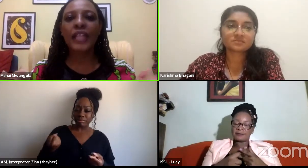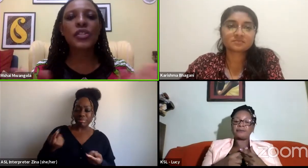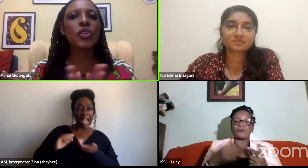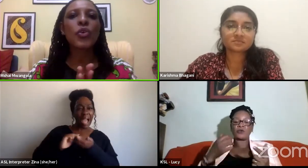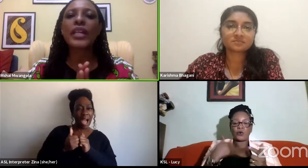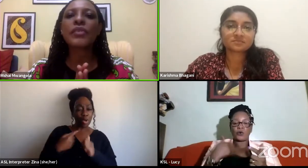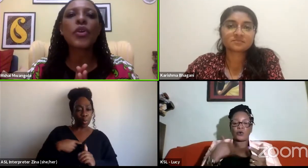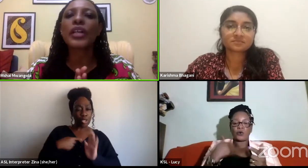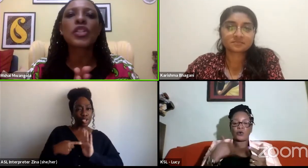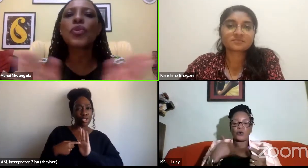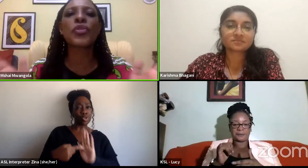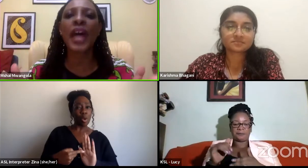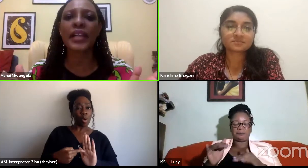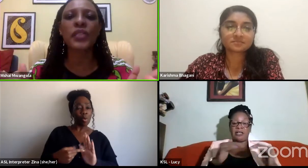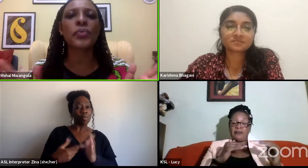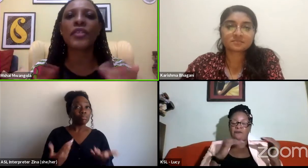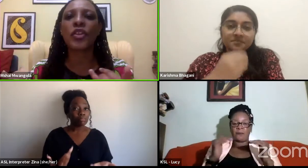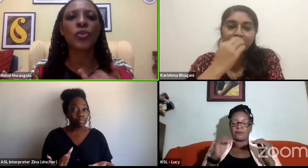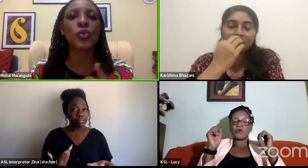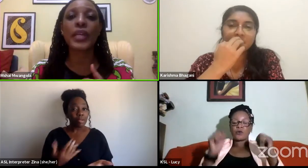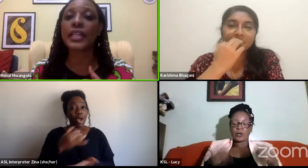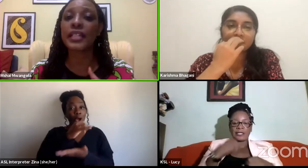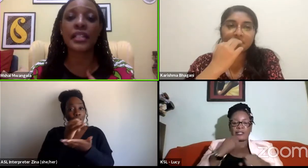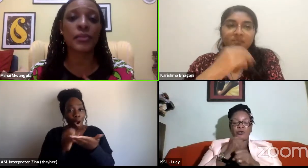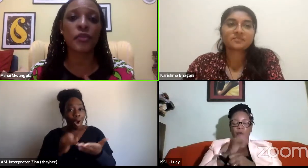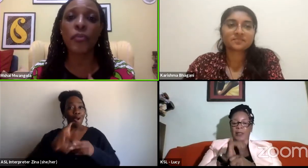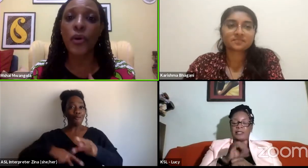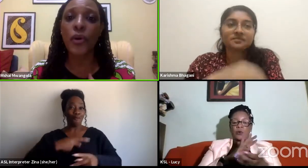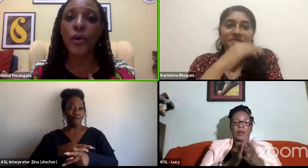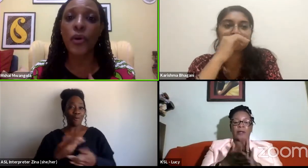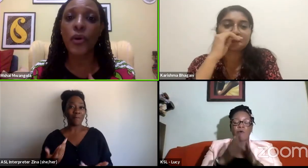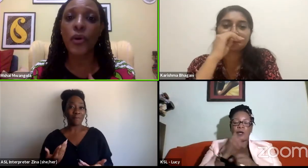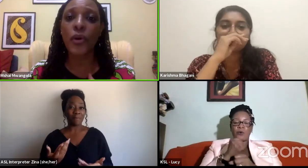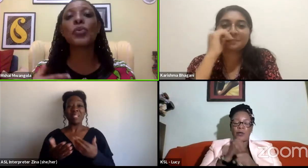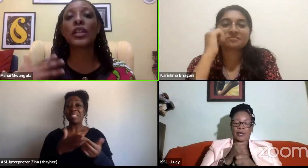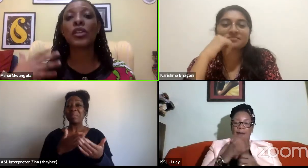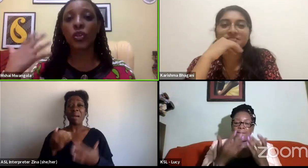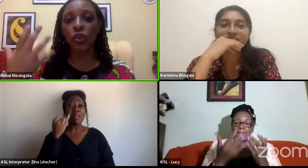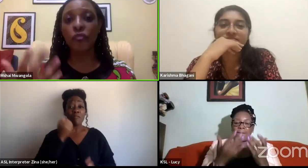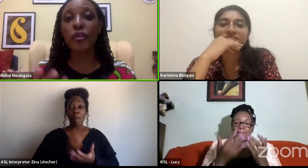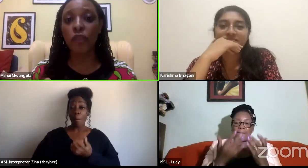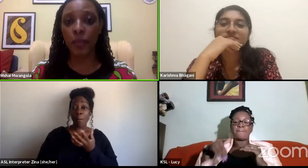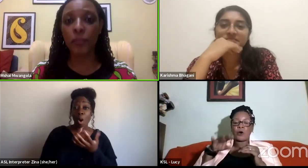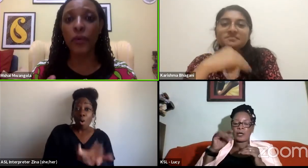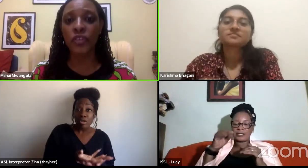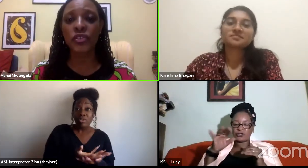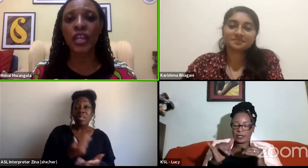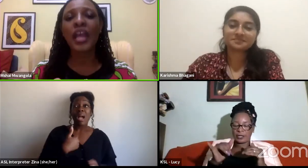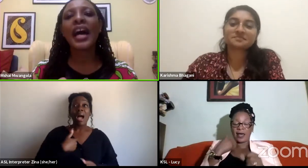And so you can do that whether you're doing it in terms of poetry, and I do a lot of performing poetry,